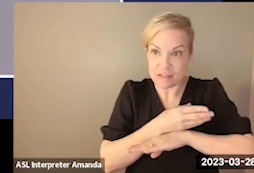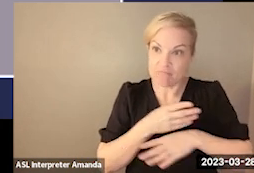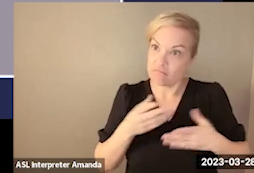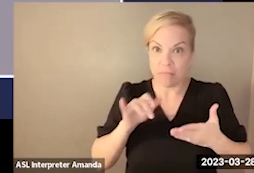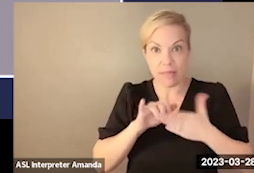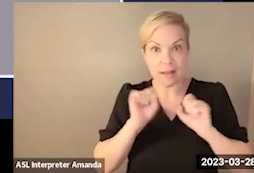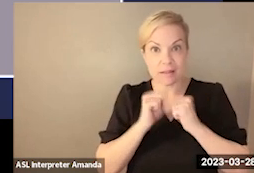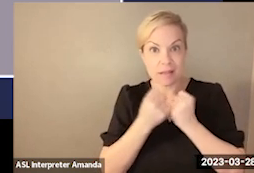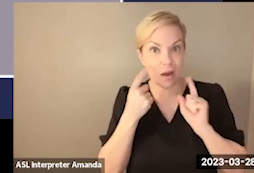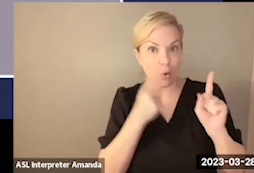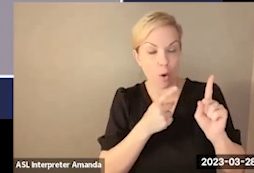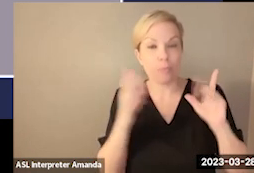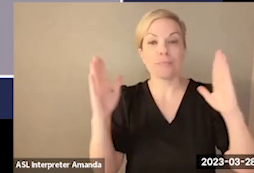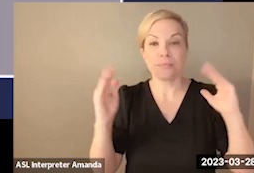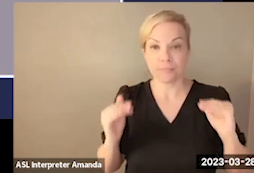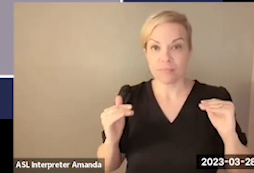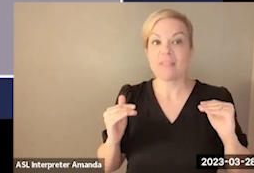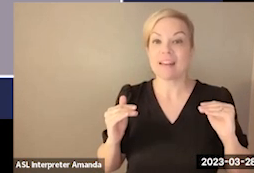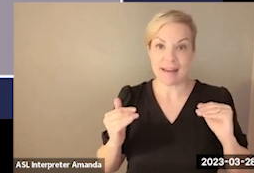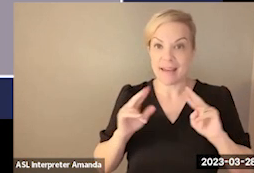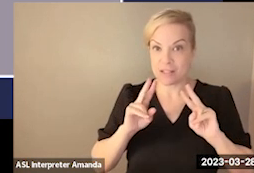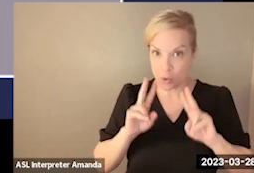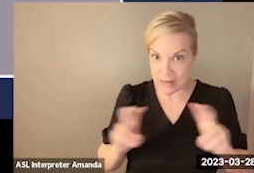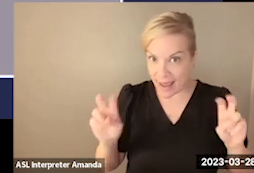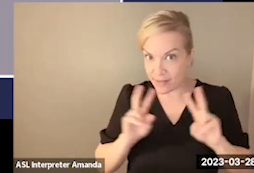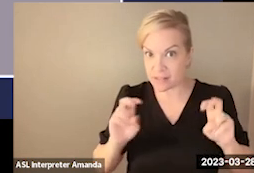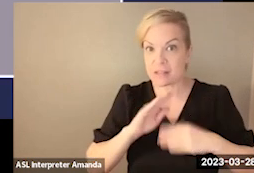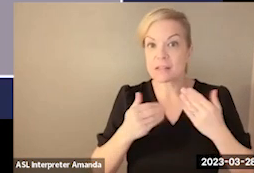Debbie Stine, Science & Technology Policy Academy: And then you need to do that analysis of all. For these